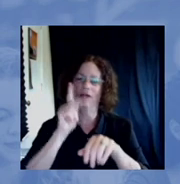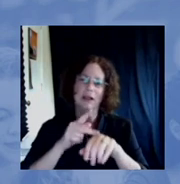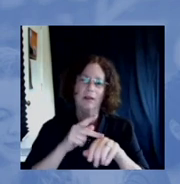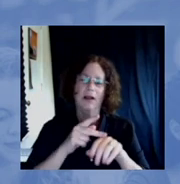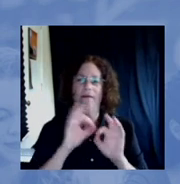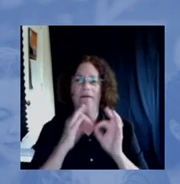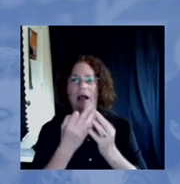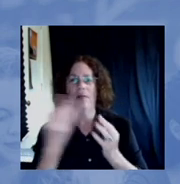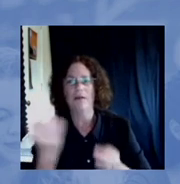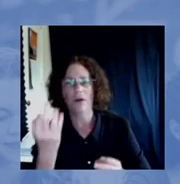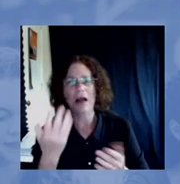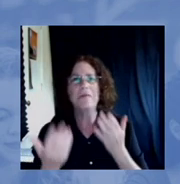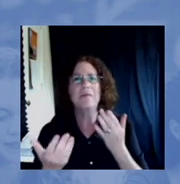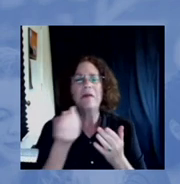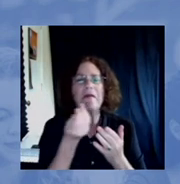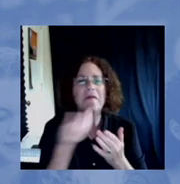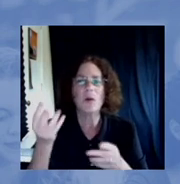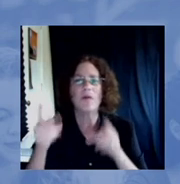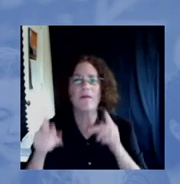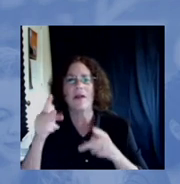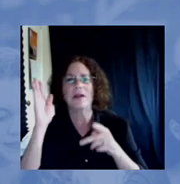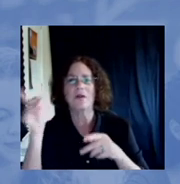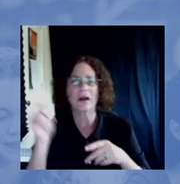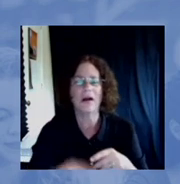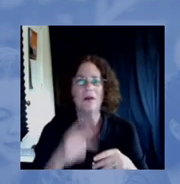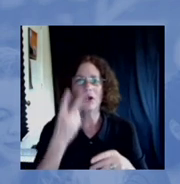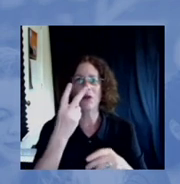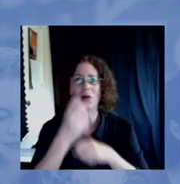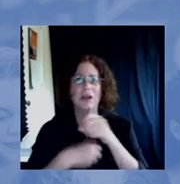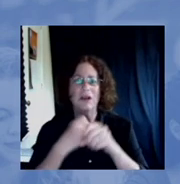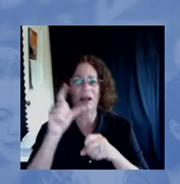COME AND BY TWO YEARS IN WE WOULD HAVE TWO OR 300 FAMILIES.